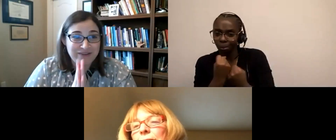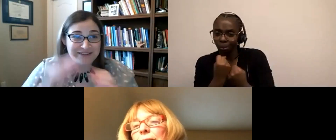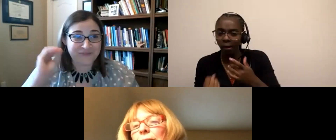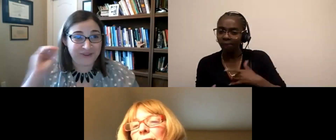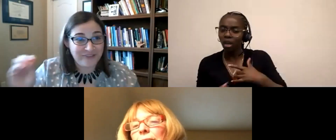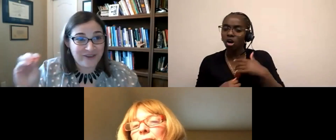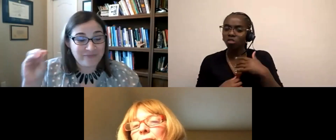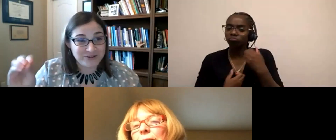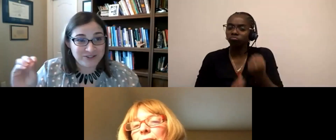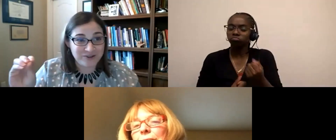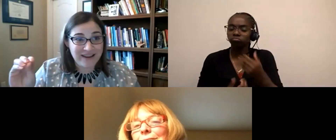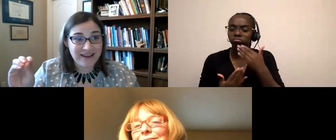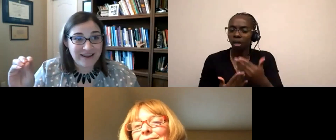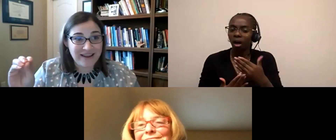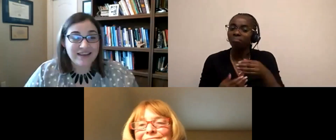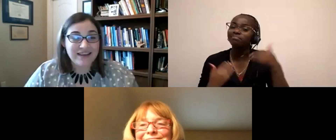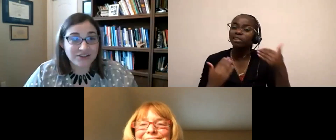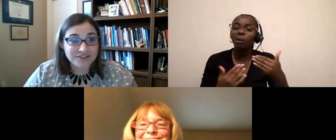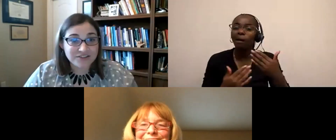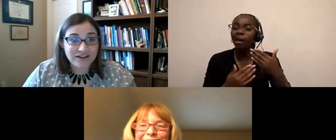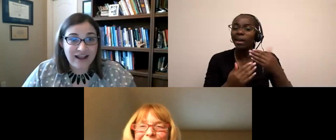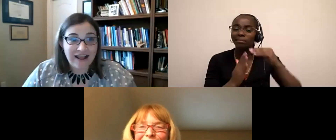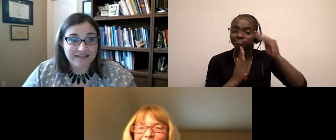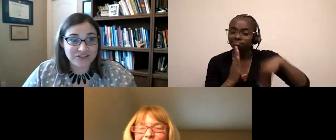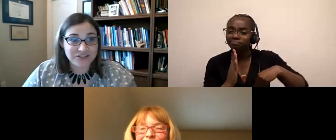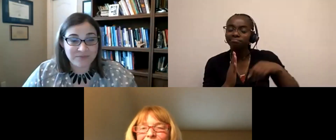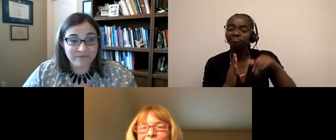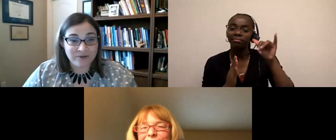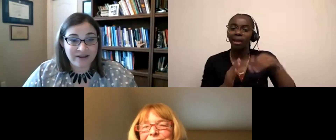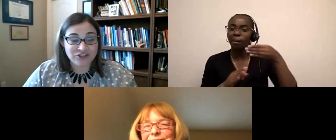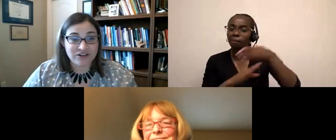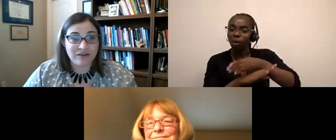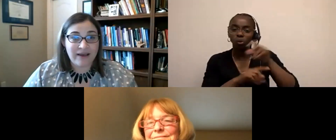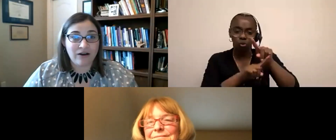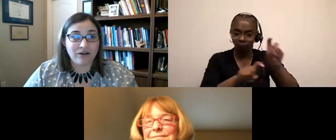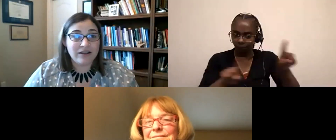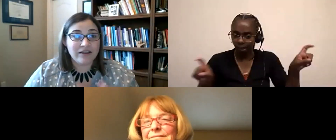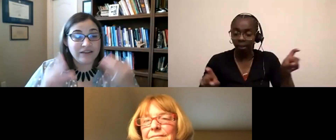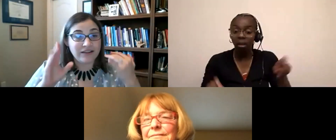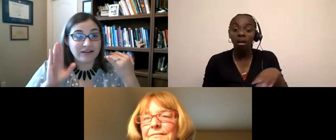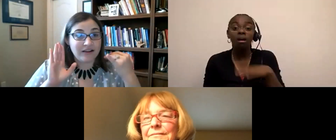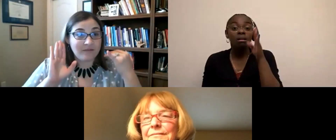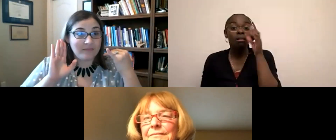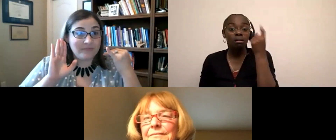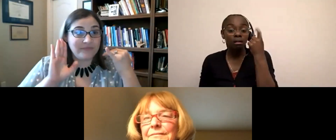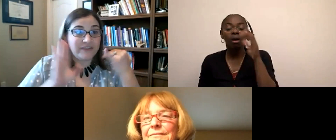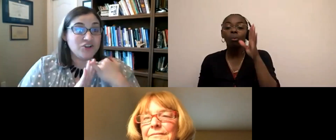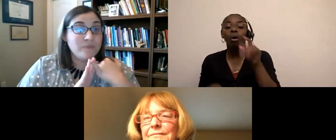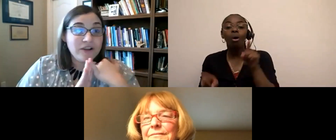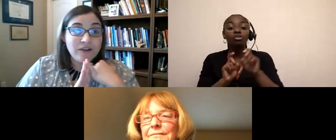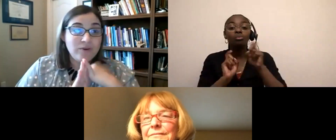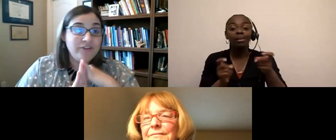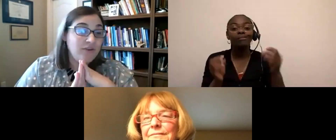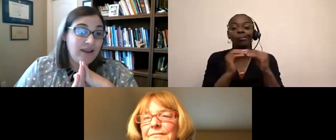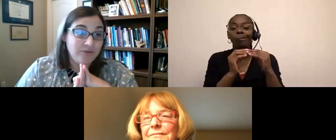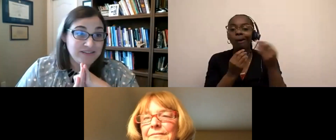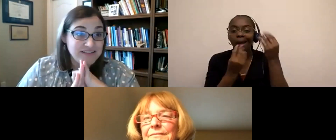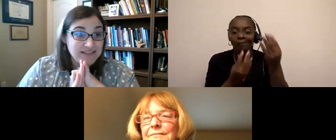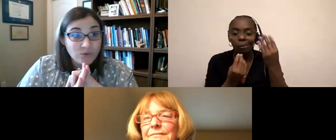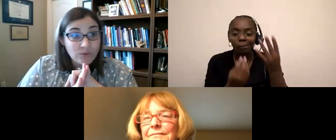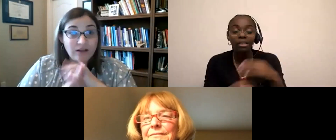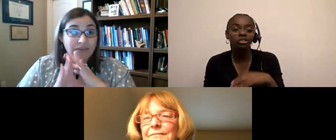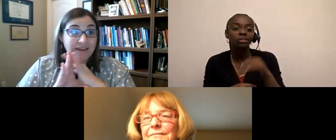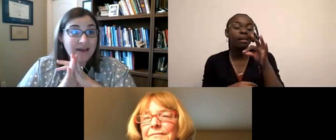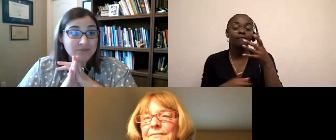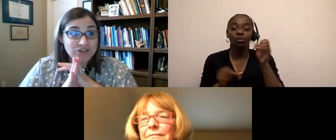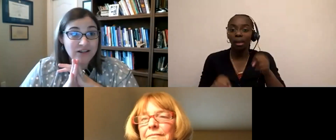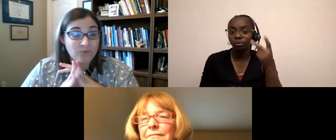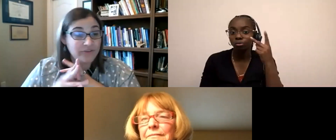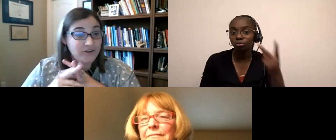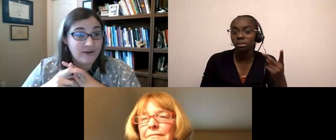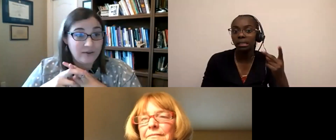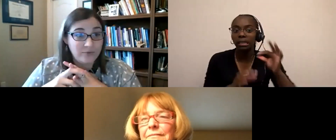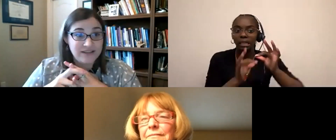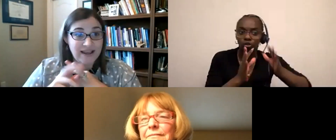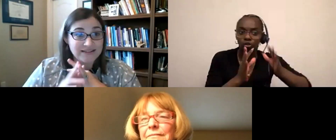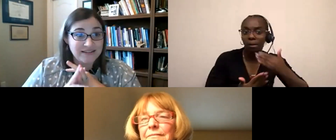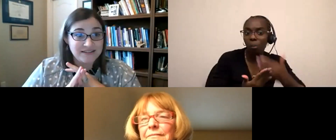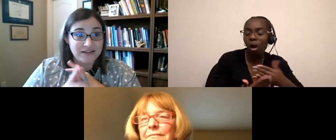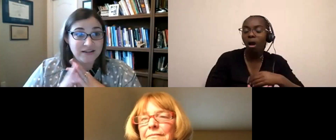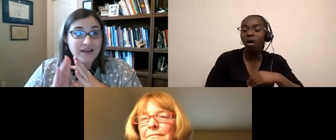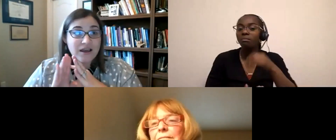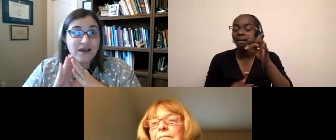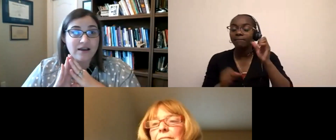AND FILL OUT THAT SURVEY AND IT WILL ALSO ASK ABOUT THE INTERPRETER AND CAPTION AND IF YOU COULD SEE IT WELL AND ACCESS IT